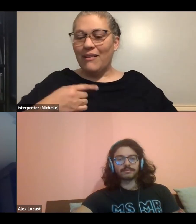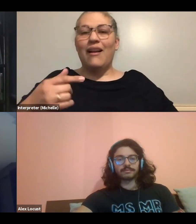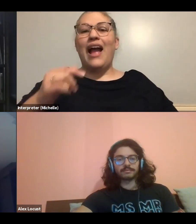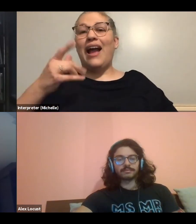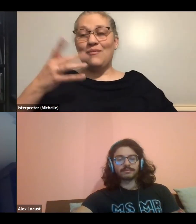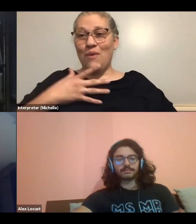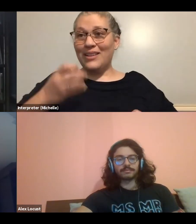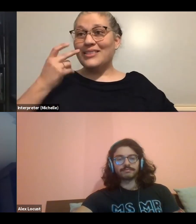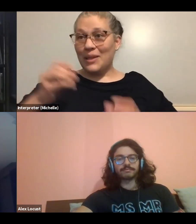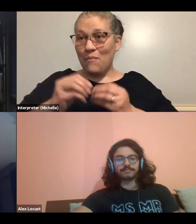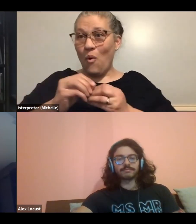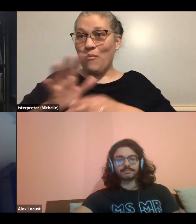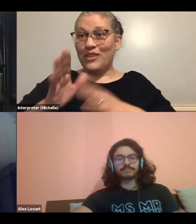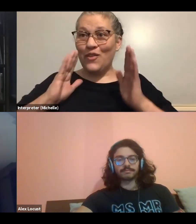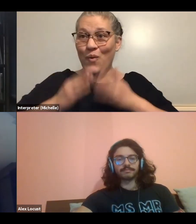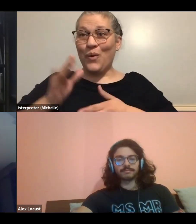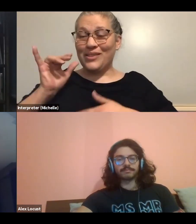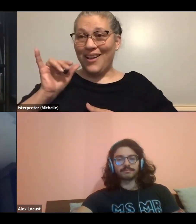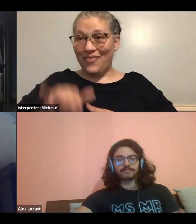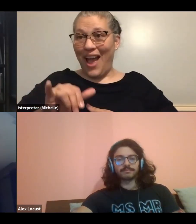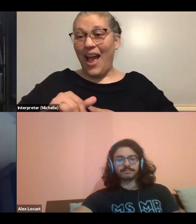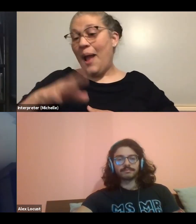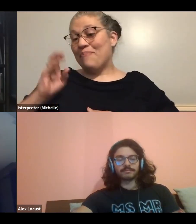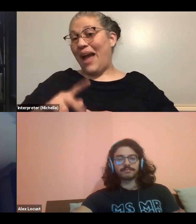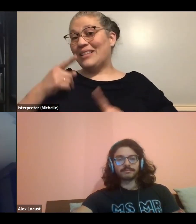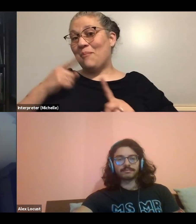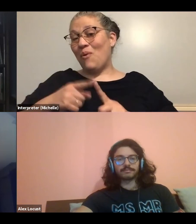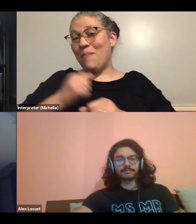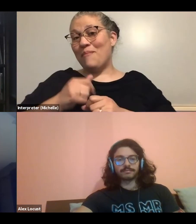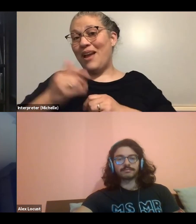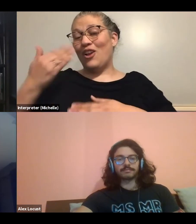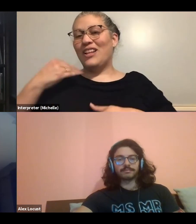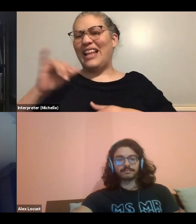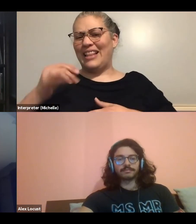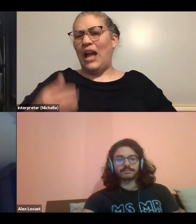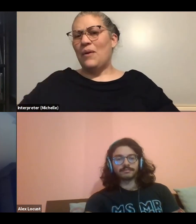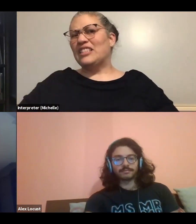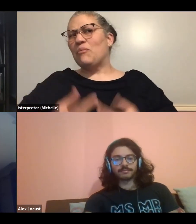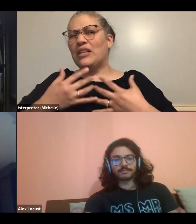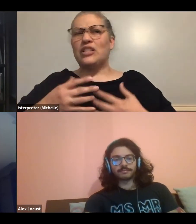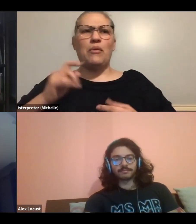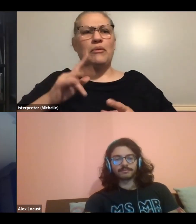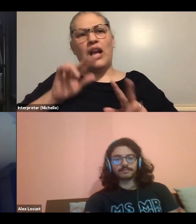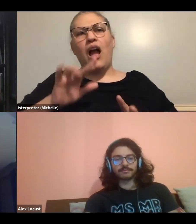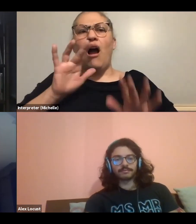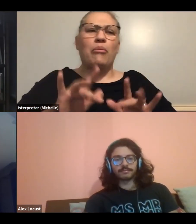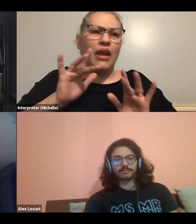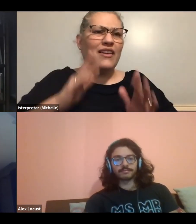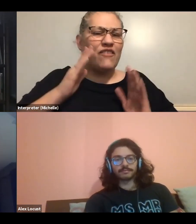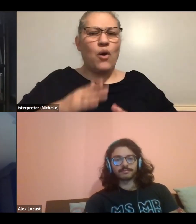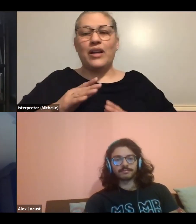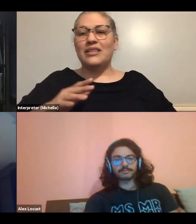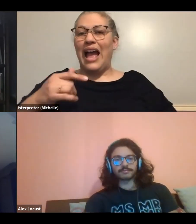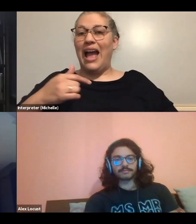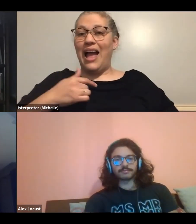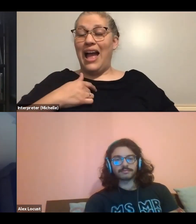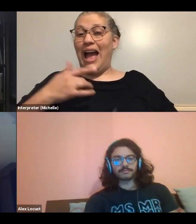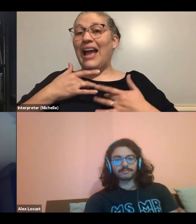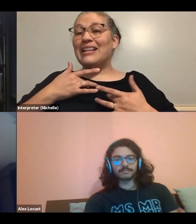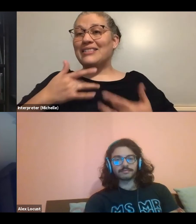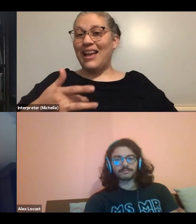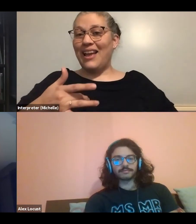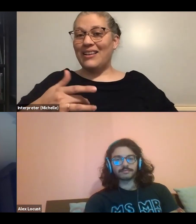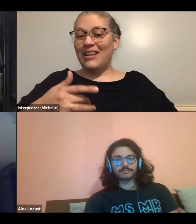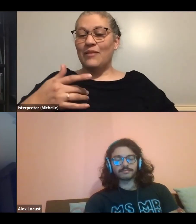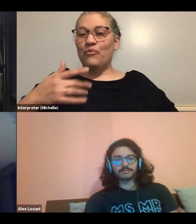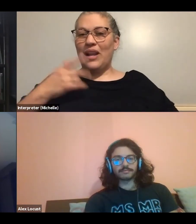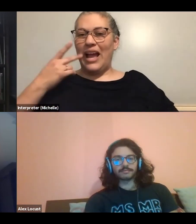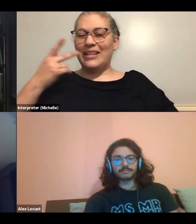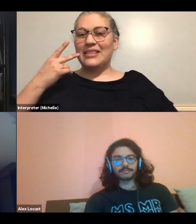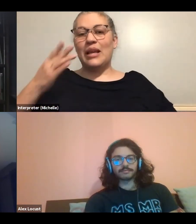Matthew Alaniz: towards being disabled I mean there's such a broad spectrum of that and, like I said I'm human first i'm a human being, first and foremost and that's how I relate to the rest of world just being human being on this planet, so my hope is that.